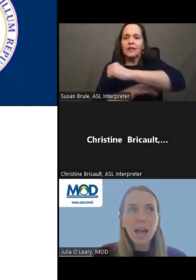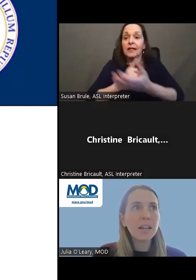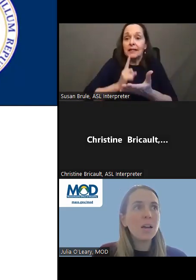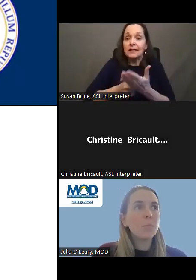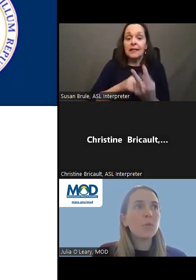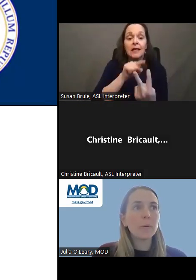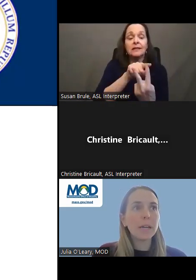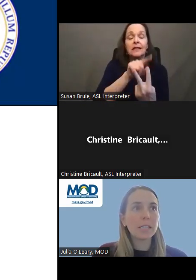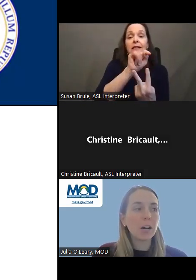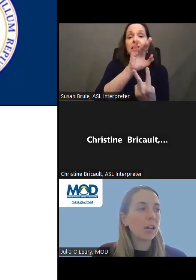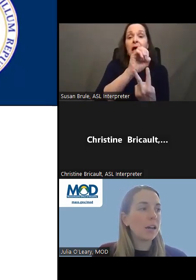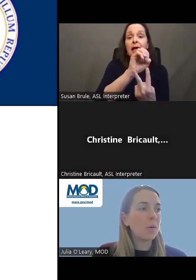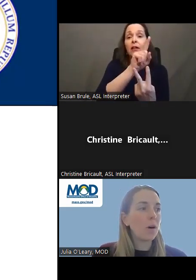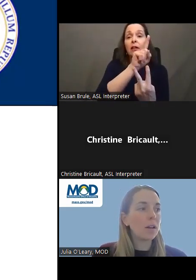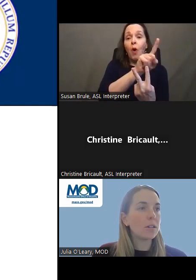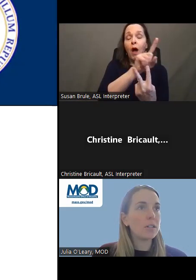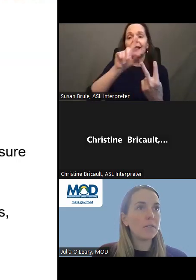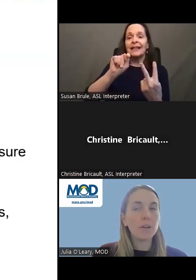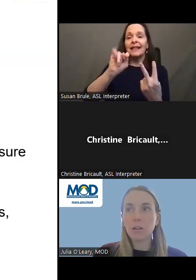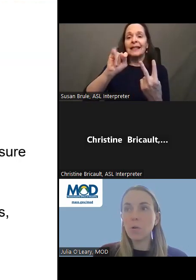And before we get started I want to give a